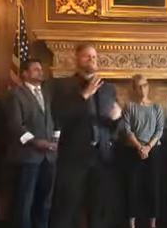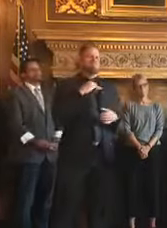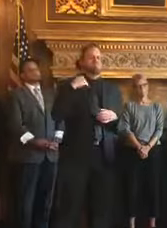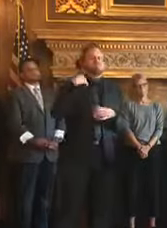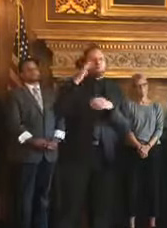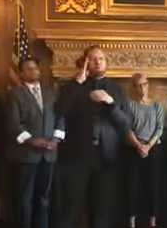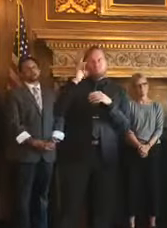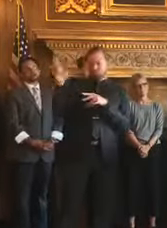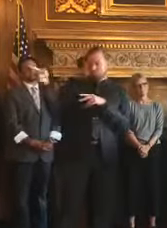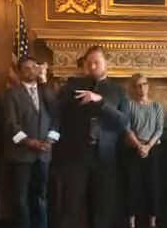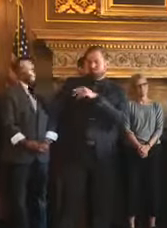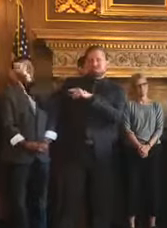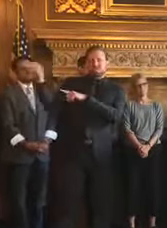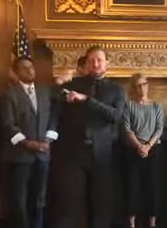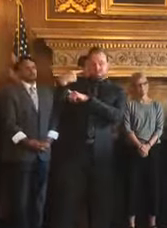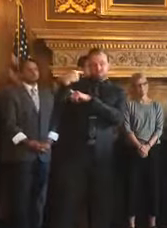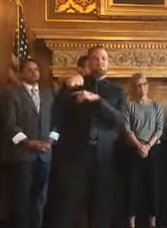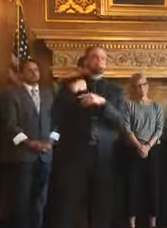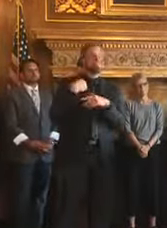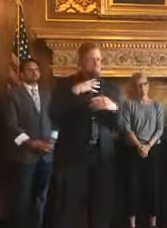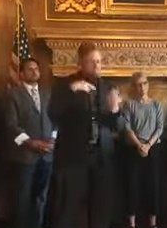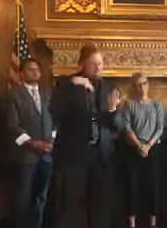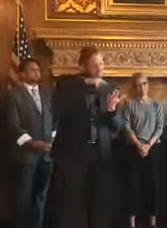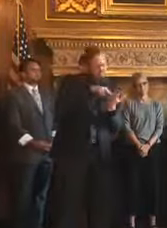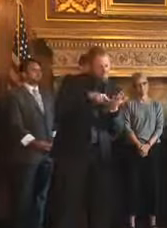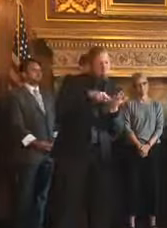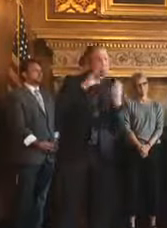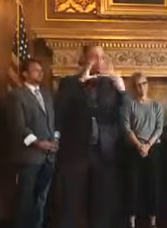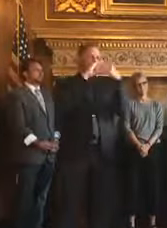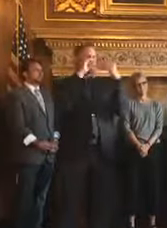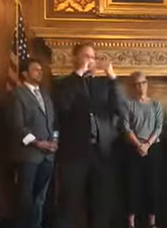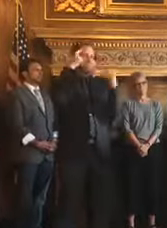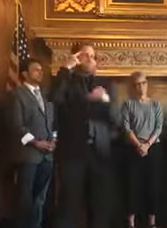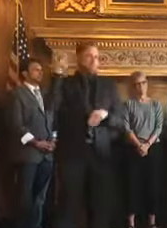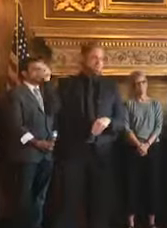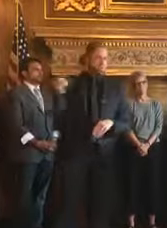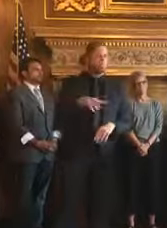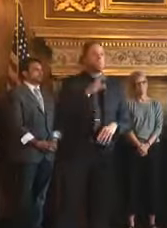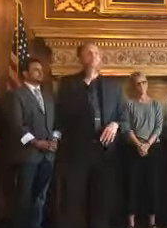Senator Testin says, "Wisconsin's deaf community is diverse and its members have different needs.